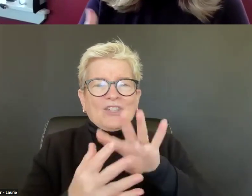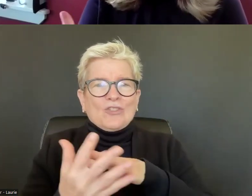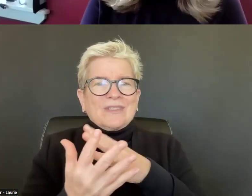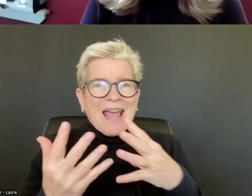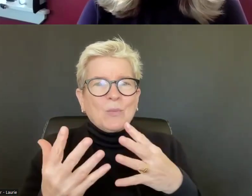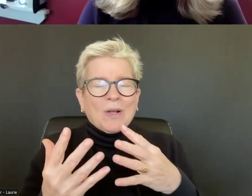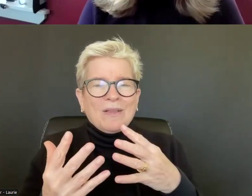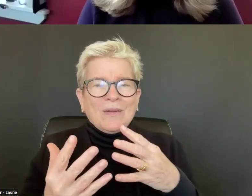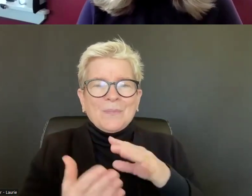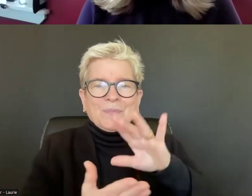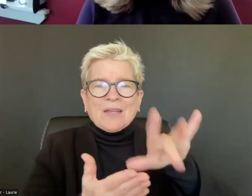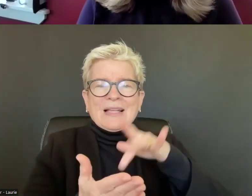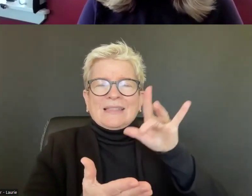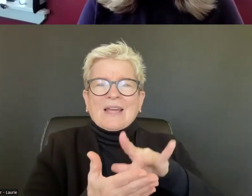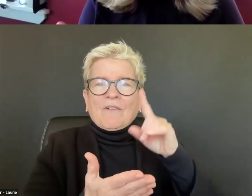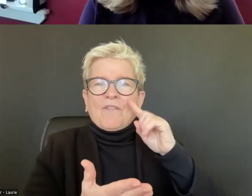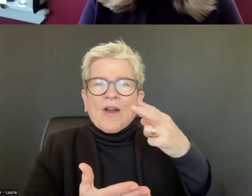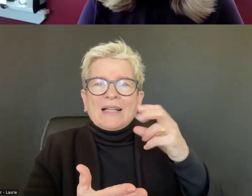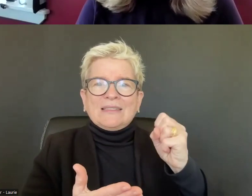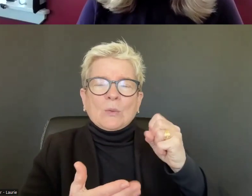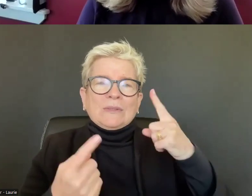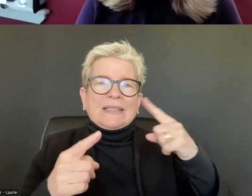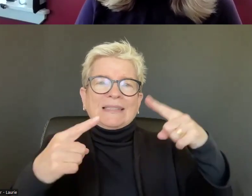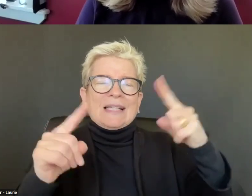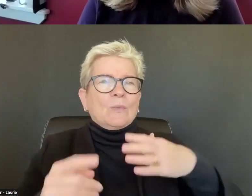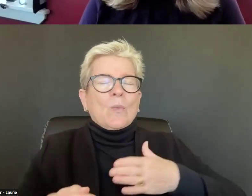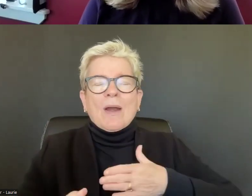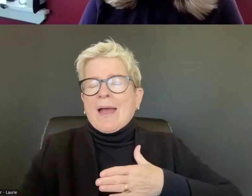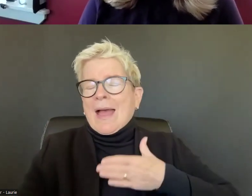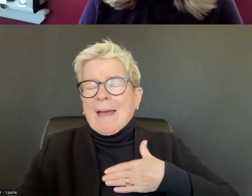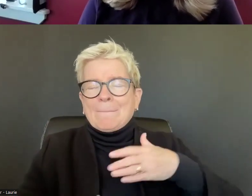Center for high school Success would be happy to help anybody interested in exploring that